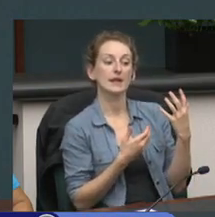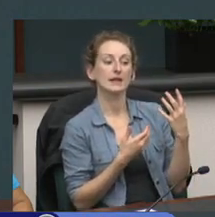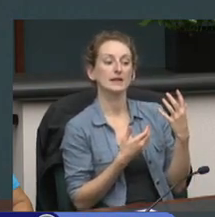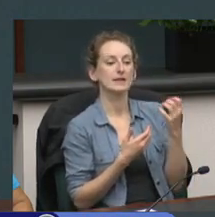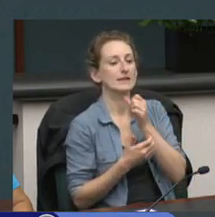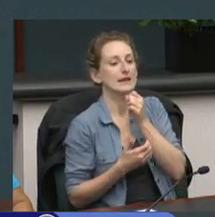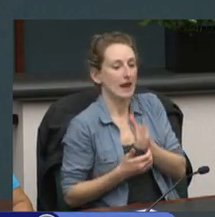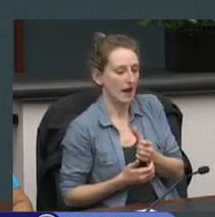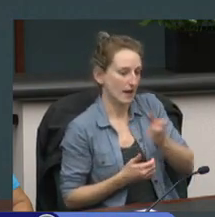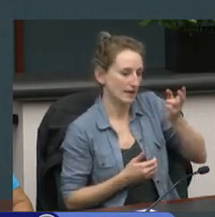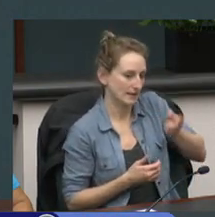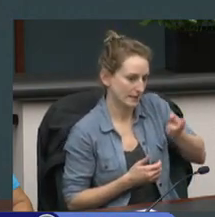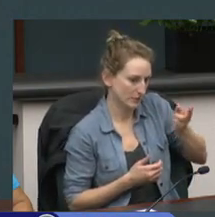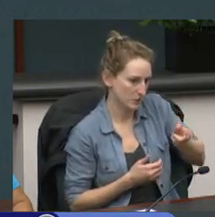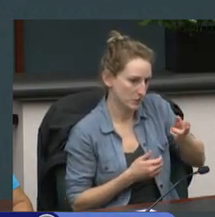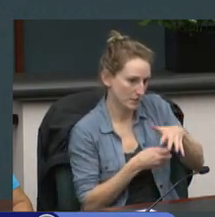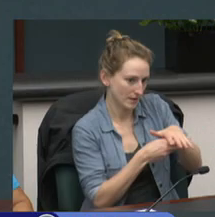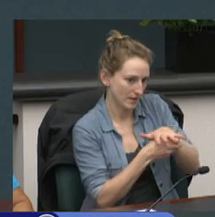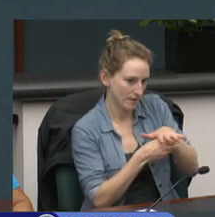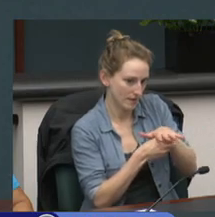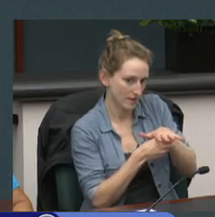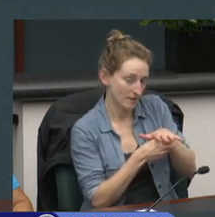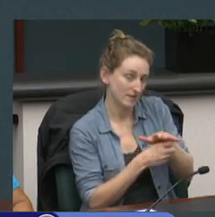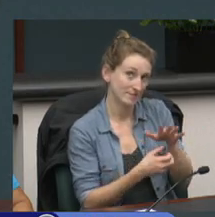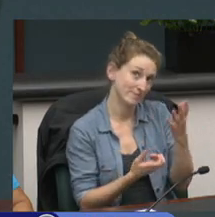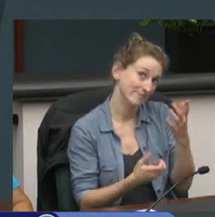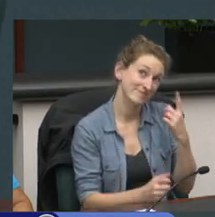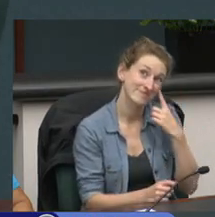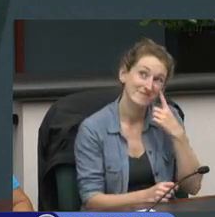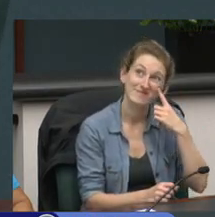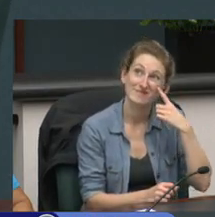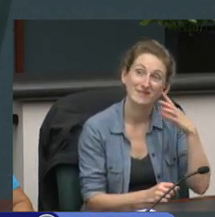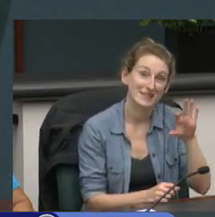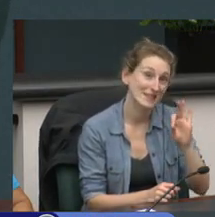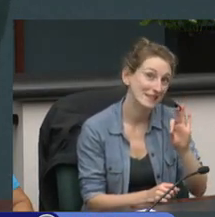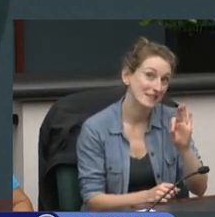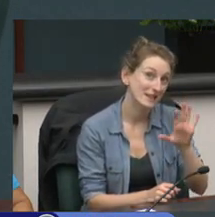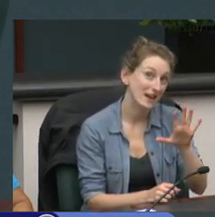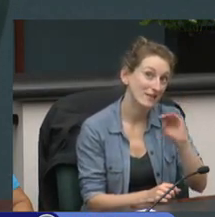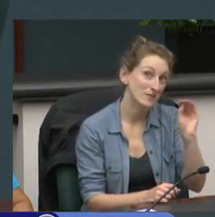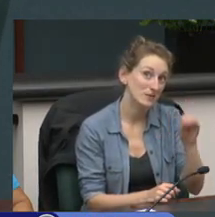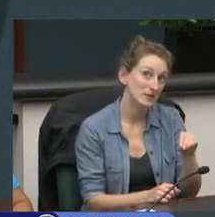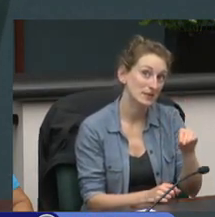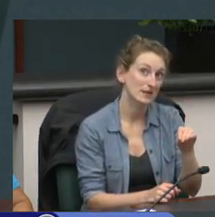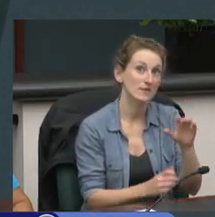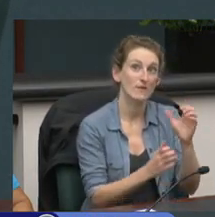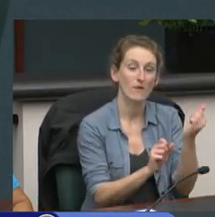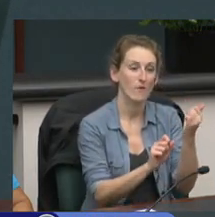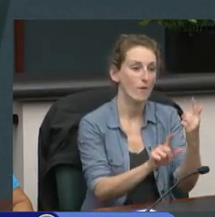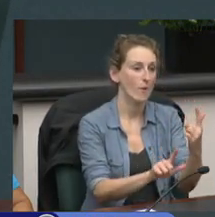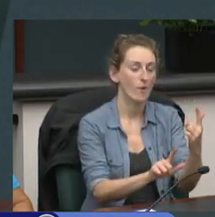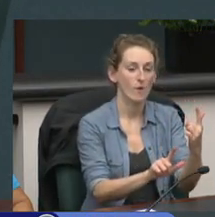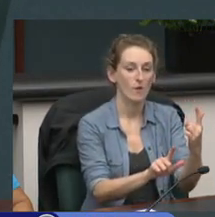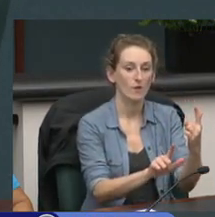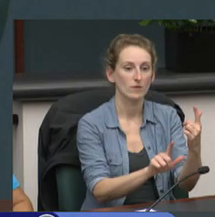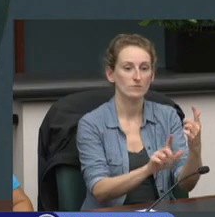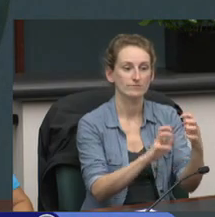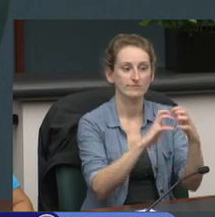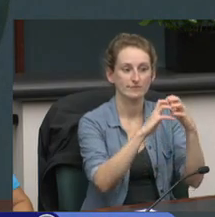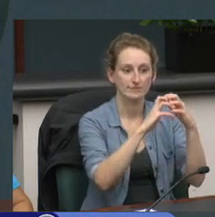percent maybe more of demolition delays are simply passed through you know they